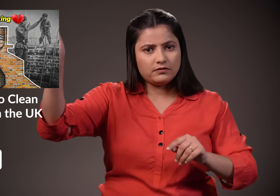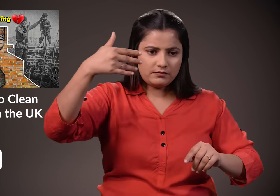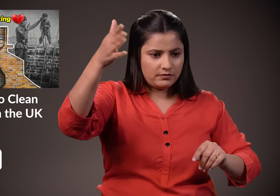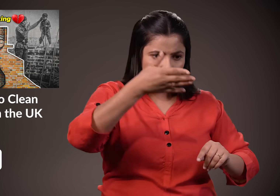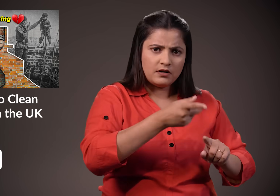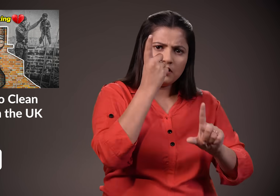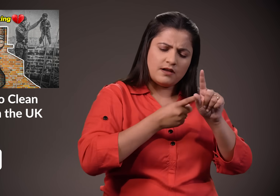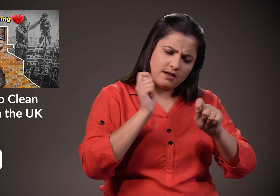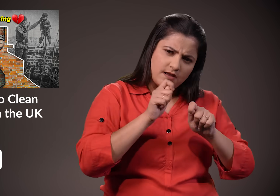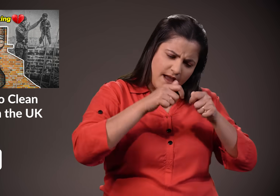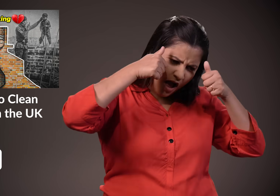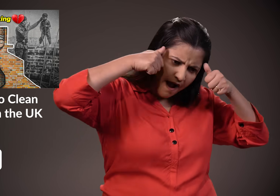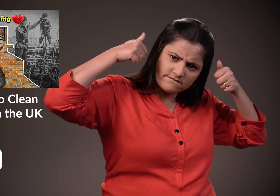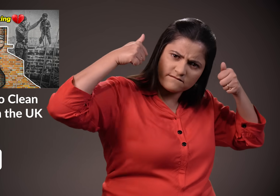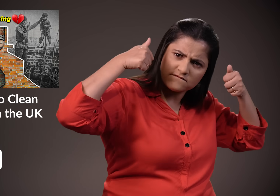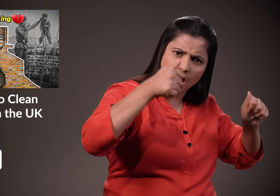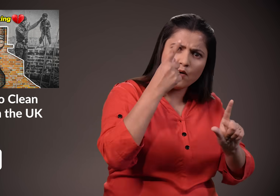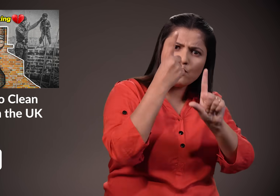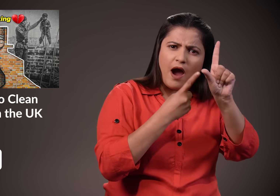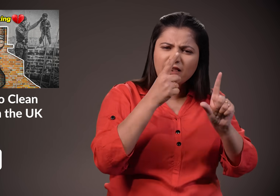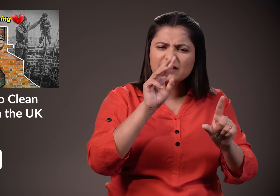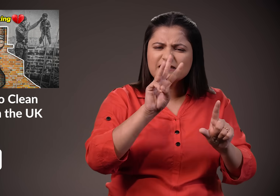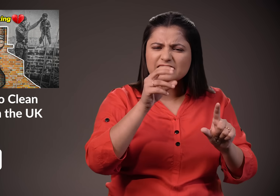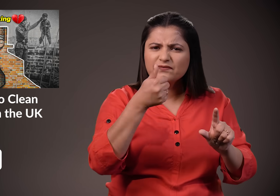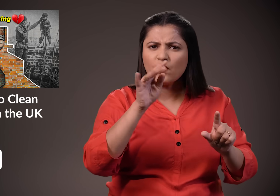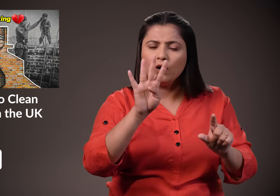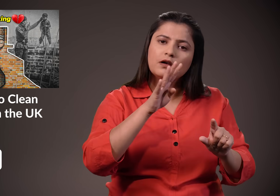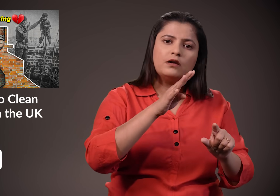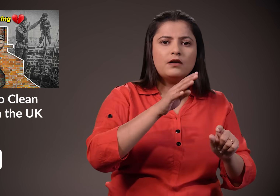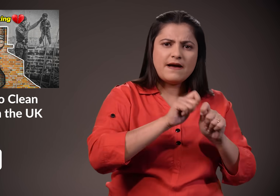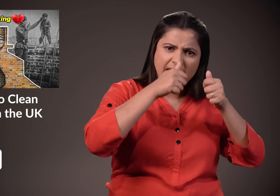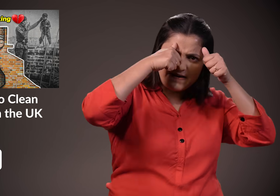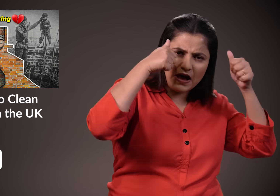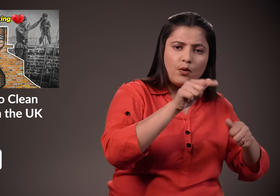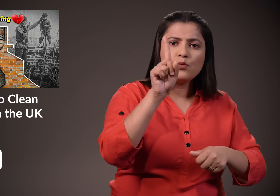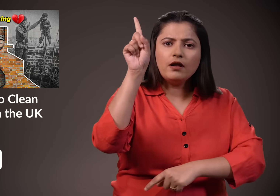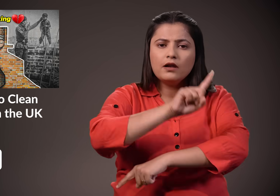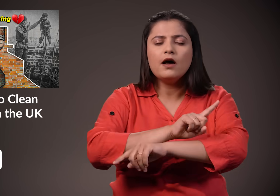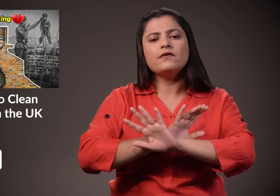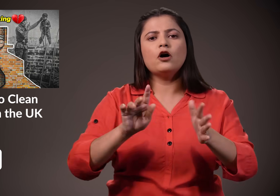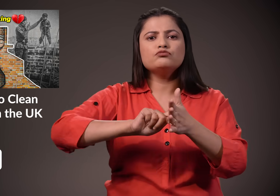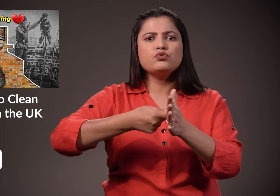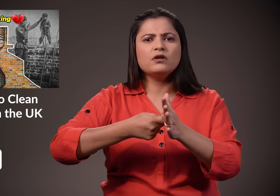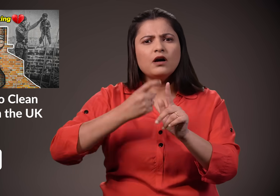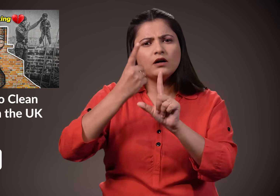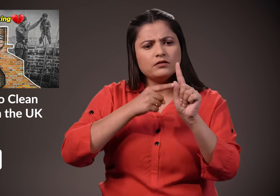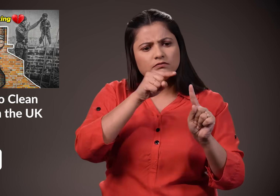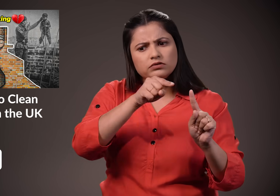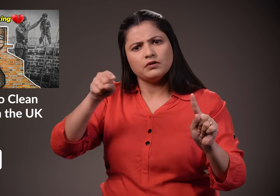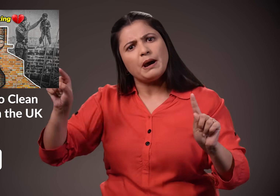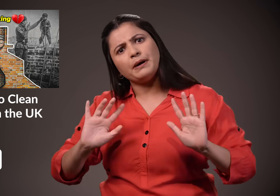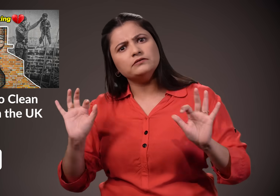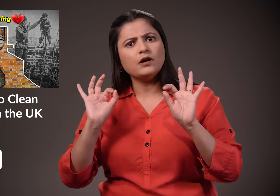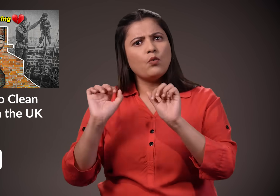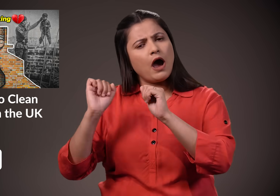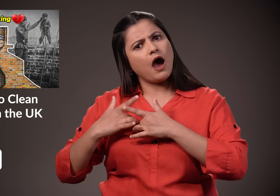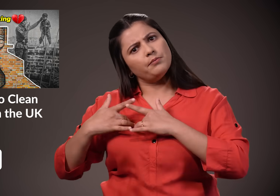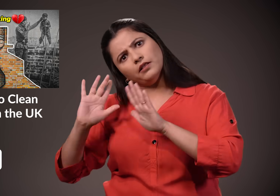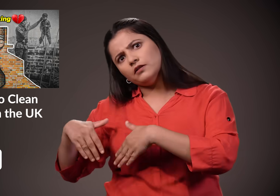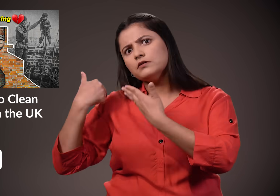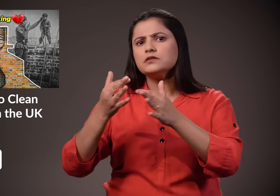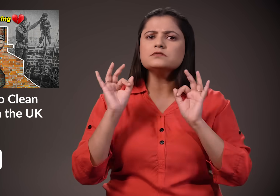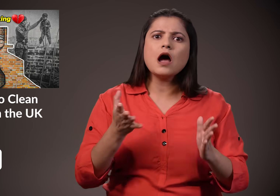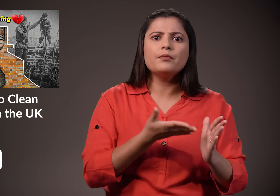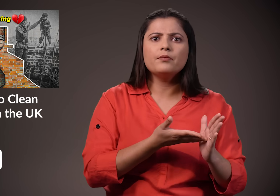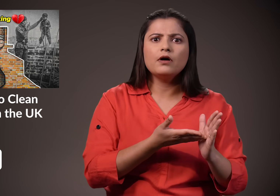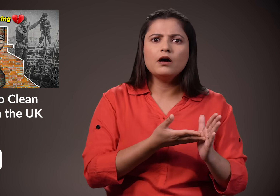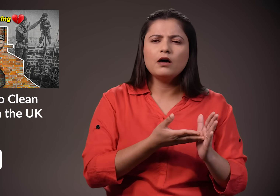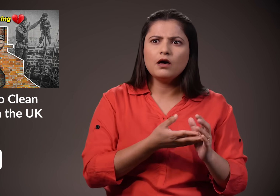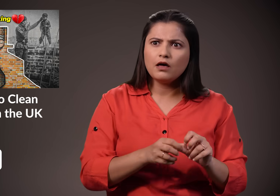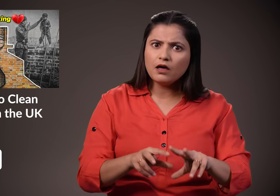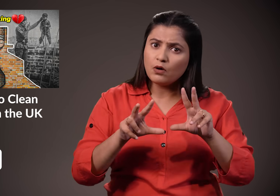After all the celebration they get back to work. They were forced to work 364 days with only 1 day off. Shocking!